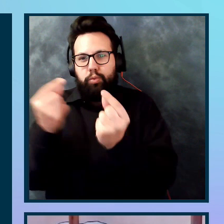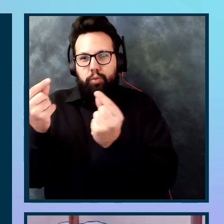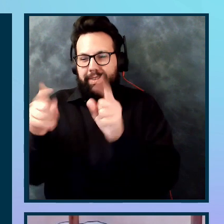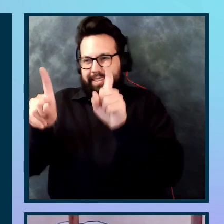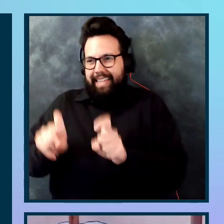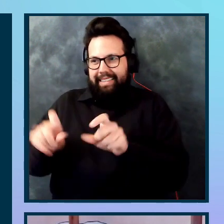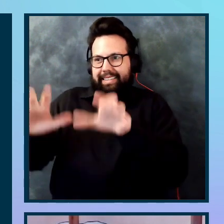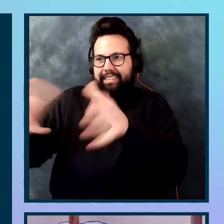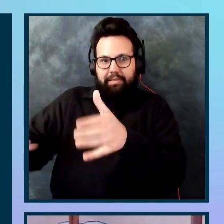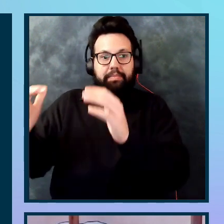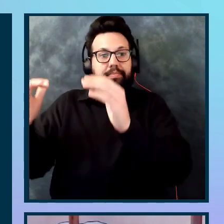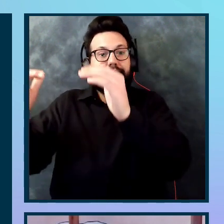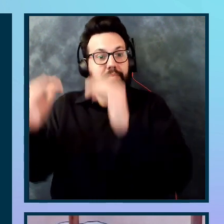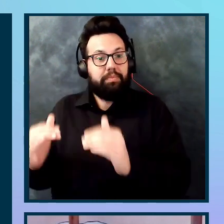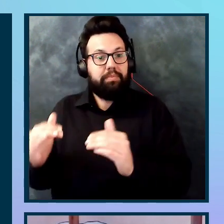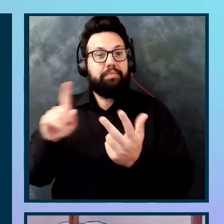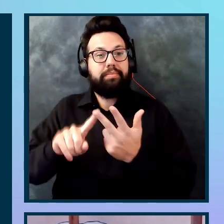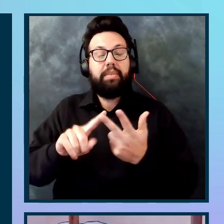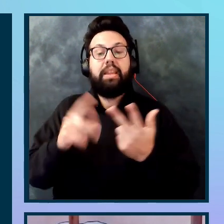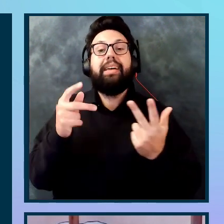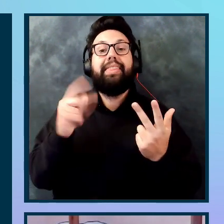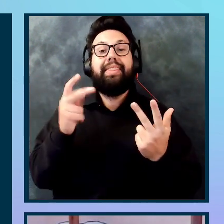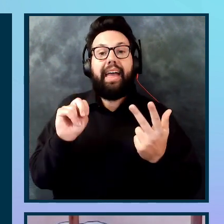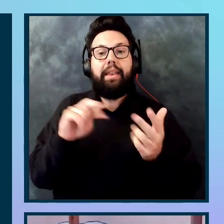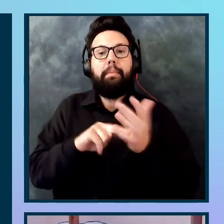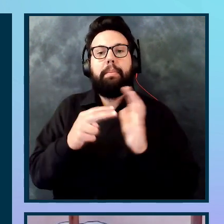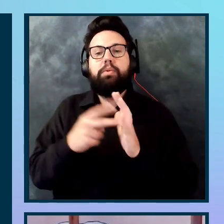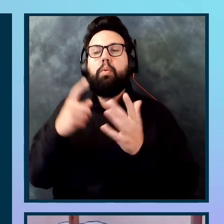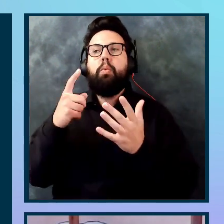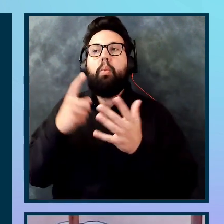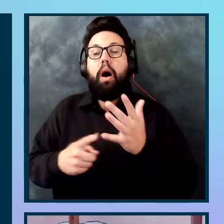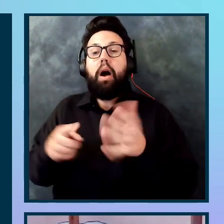describes the expected outcomes of what is expected to happen